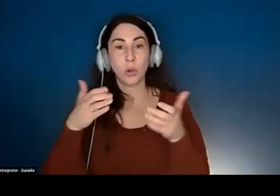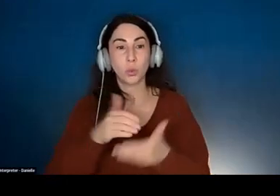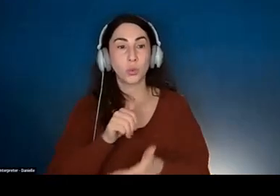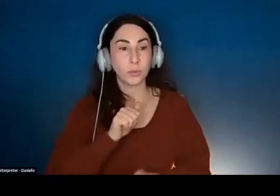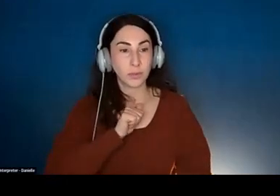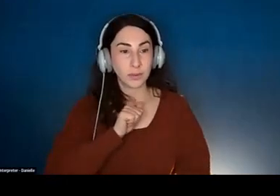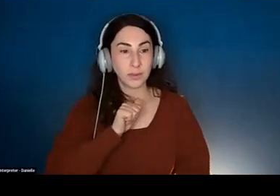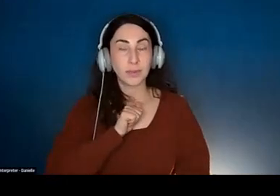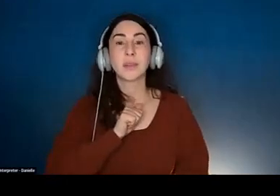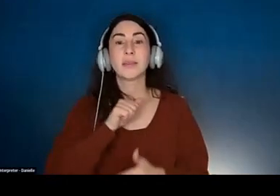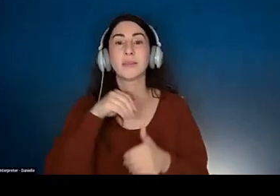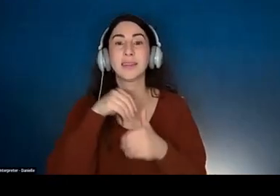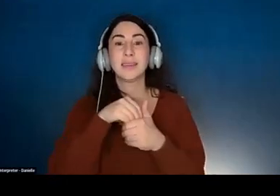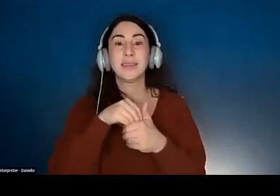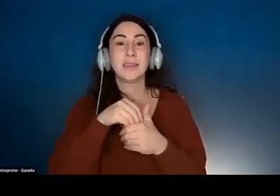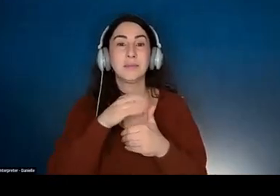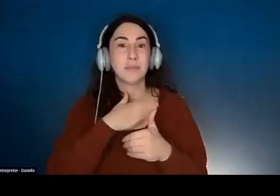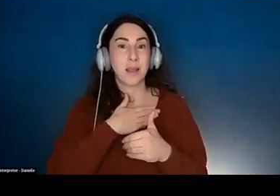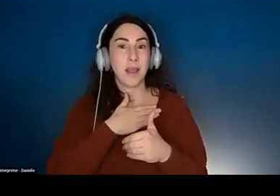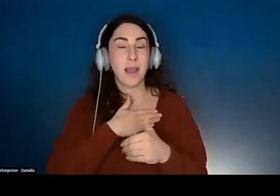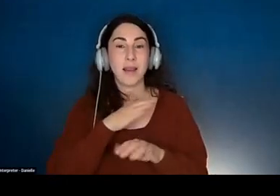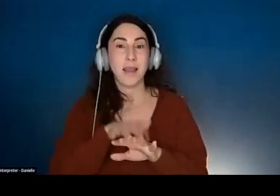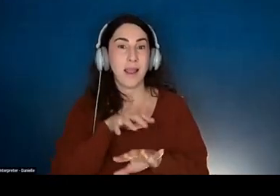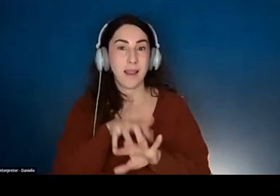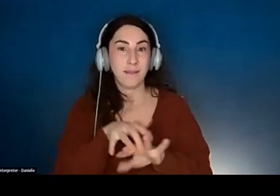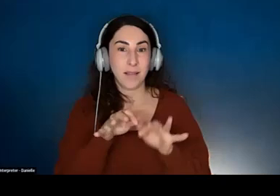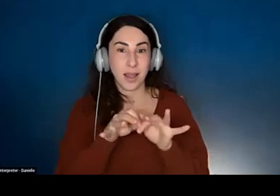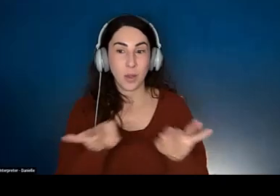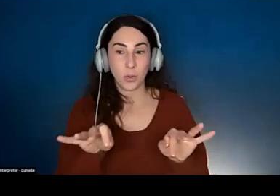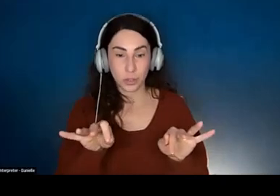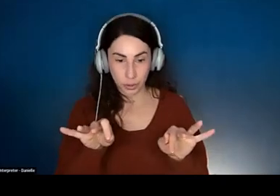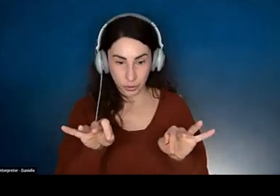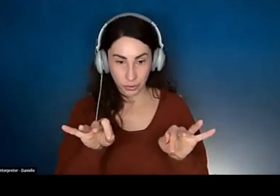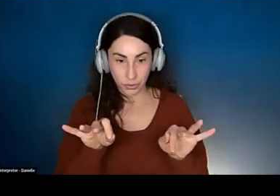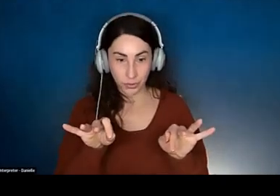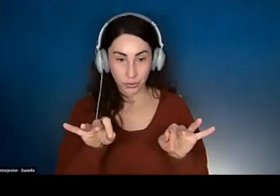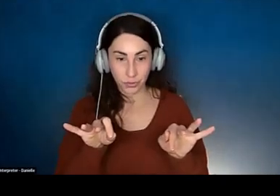native language um as as protocol for ojibwe people um